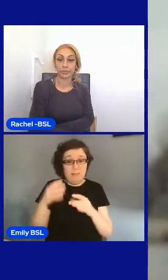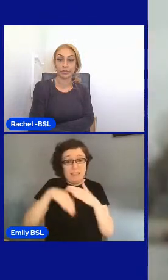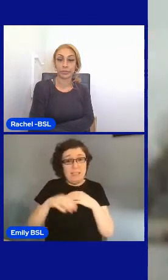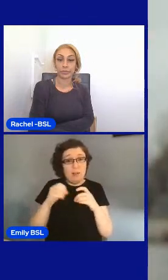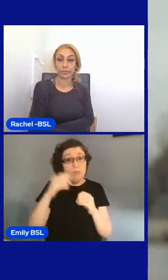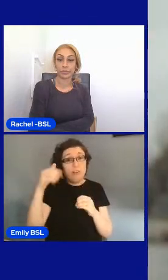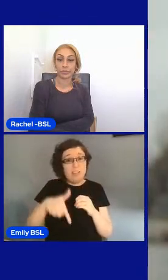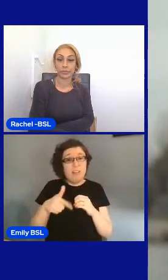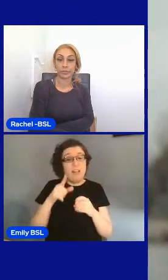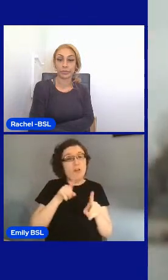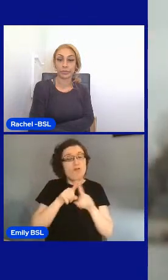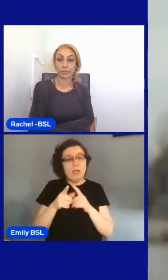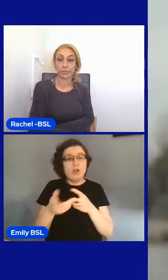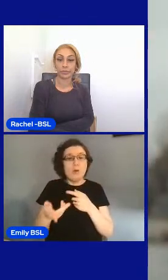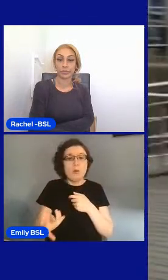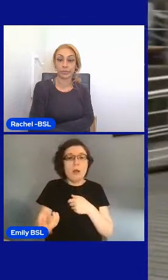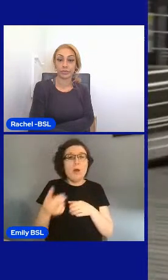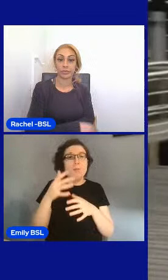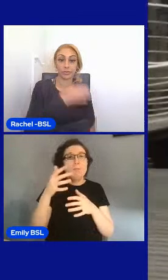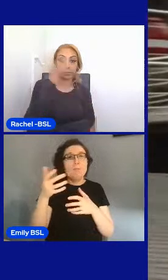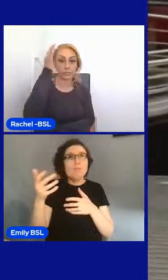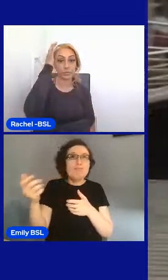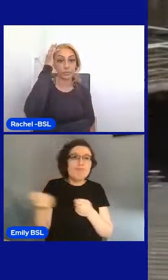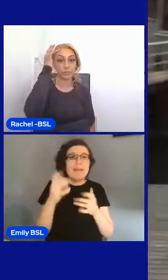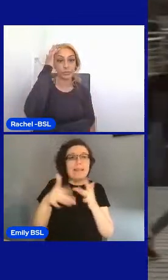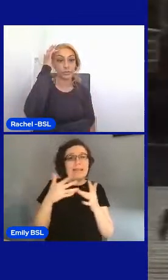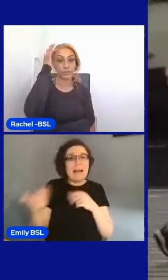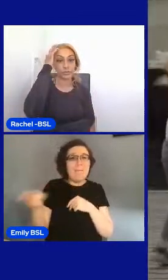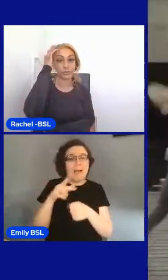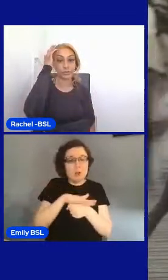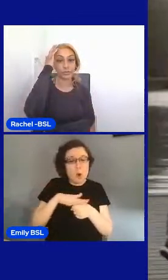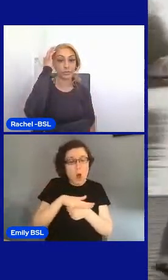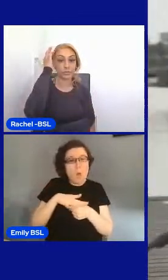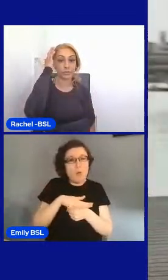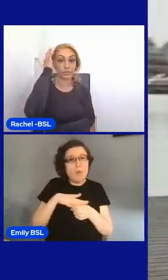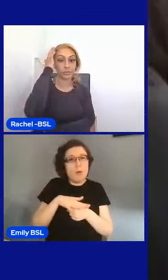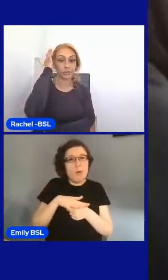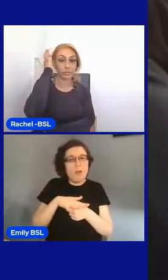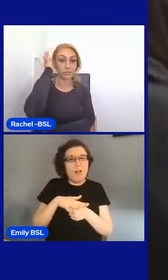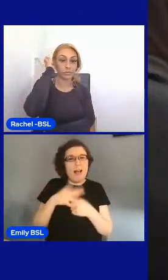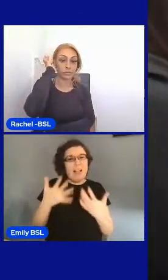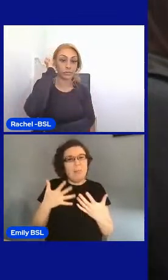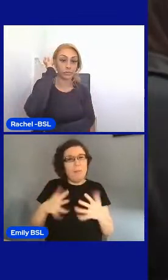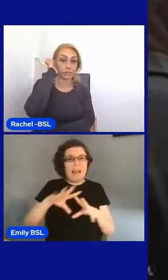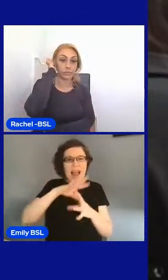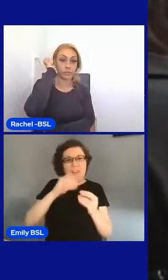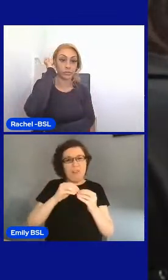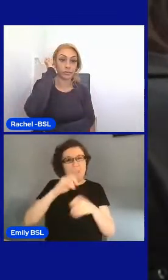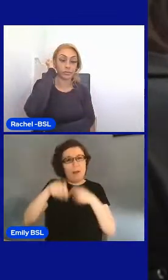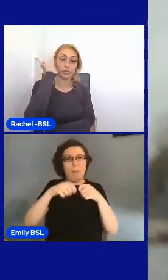What we call realising the internet is an antidote to the California like nature of everything.